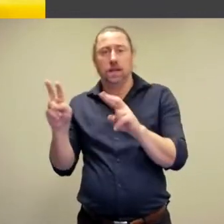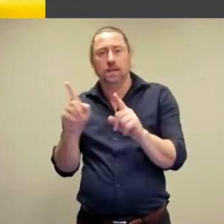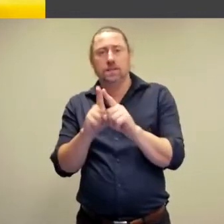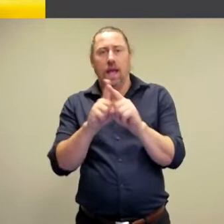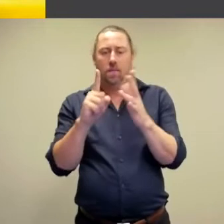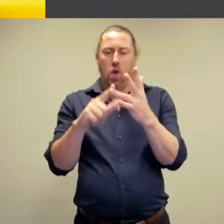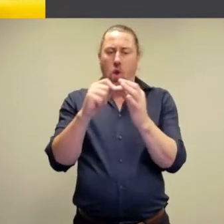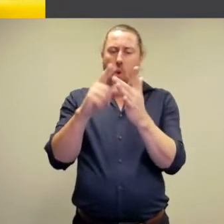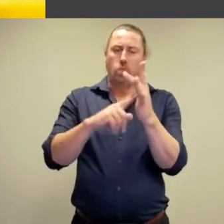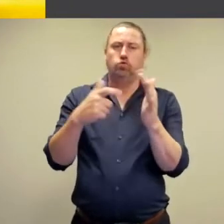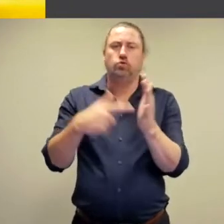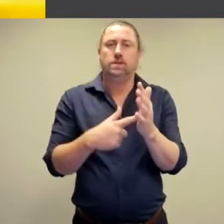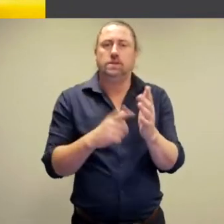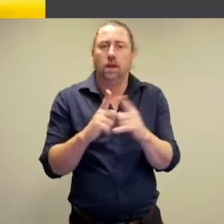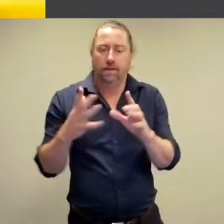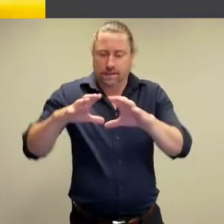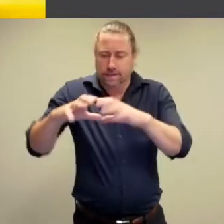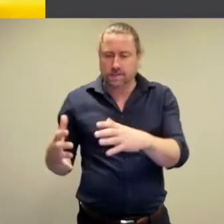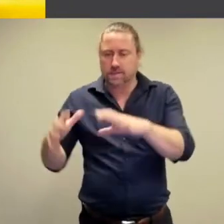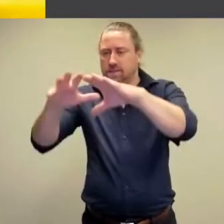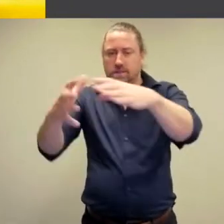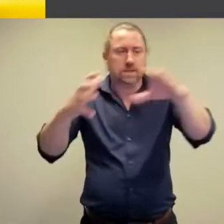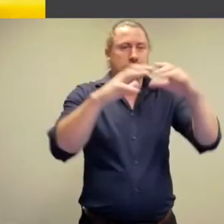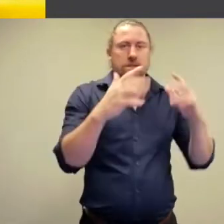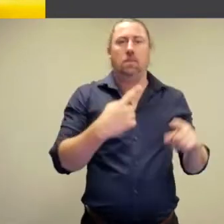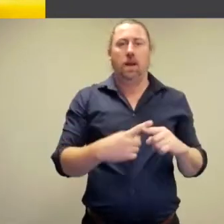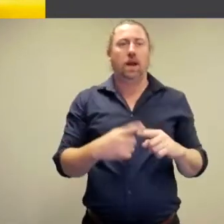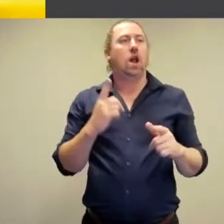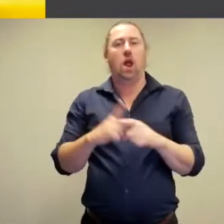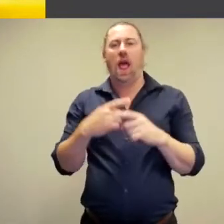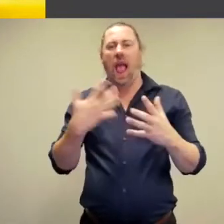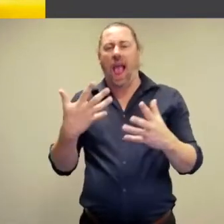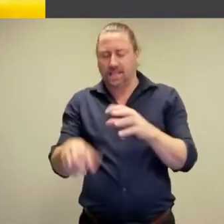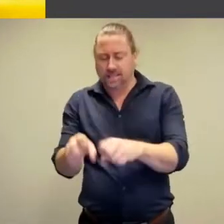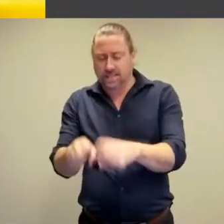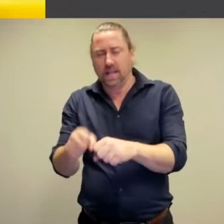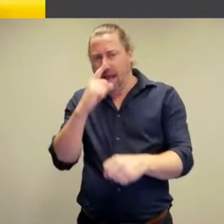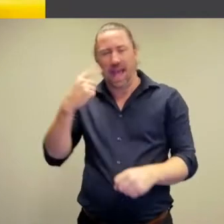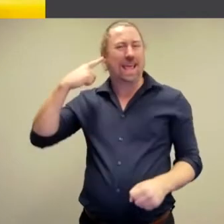piled up in order to hear the sound of